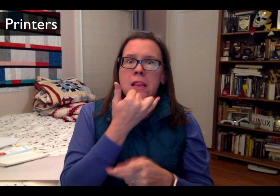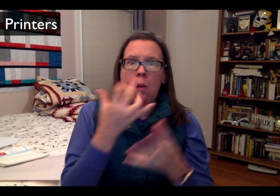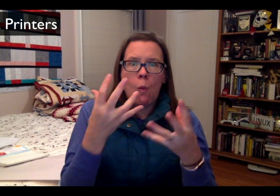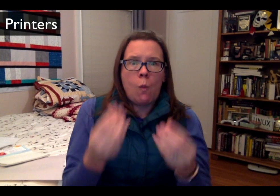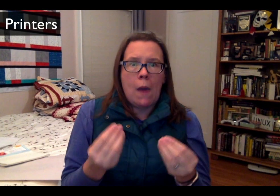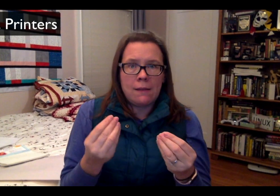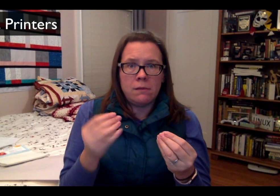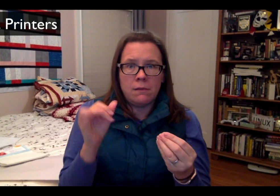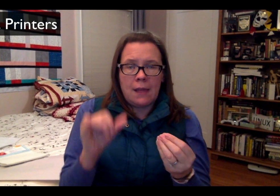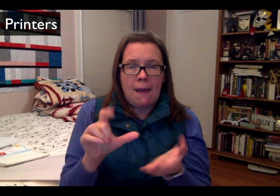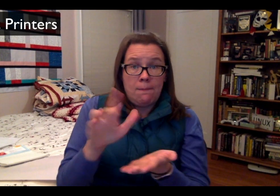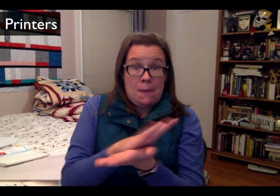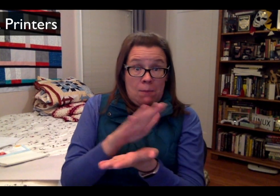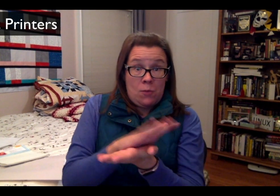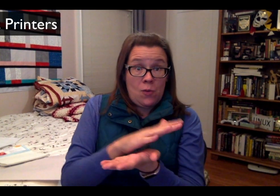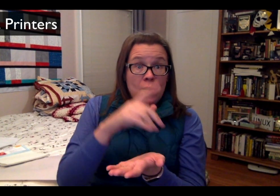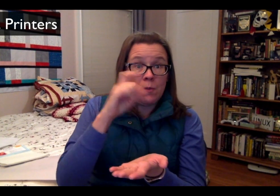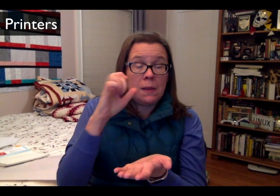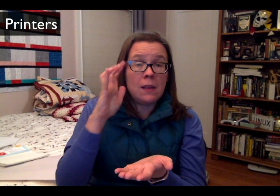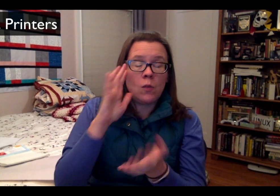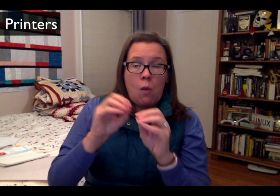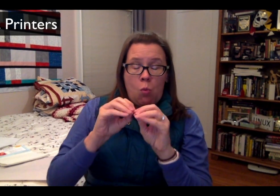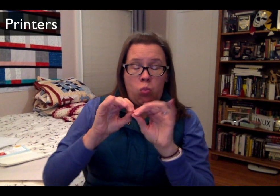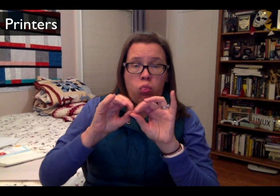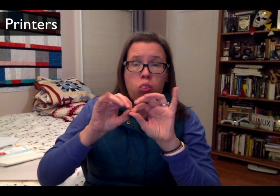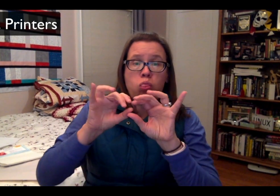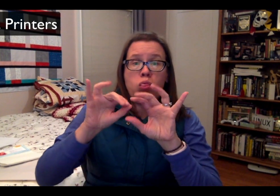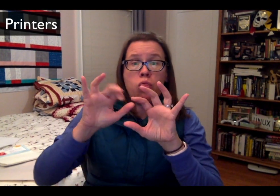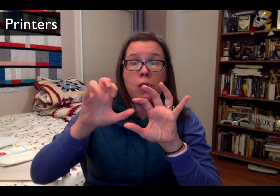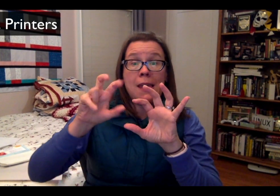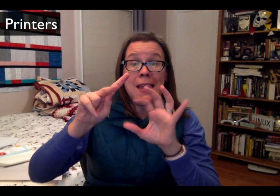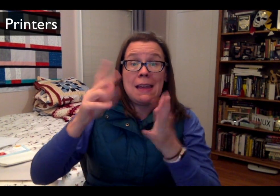You don't have to worry about heat, but you do need to make sure that it doesn't get moisture.